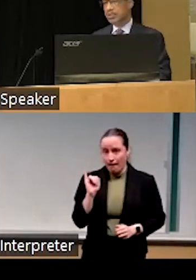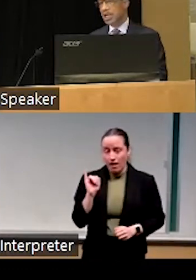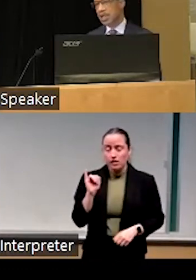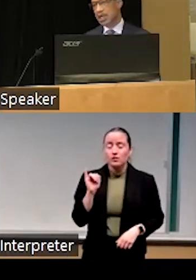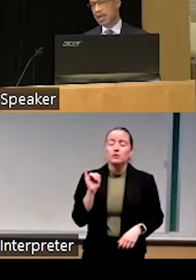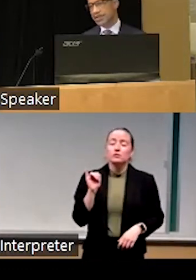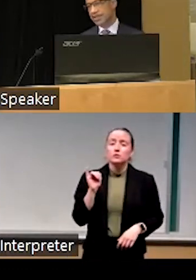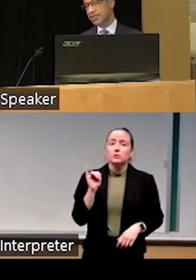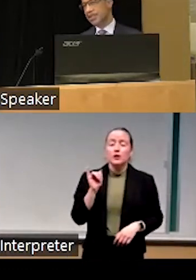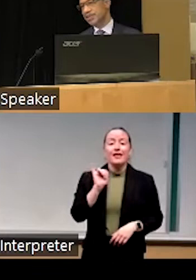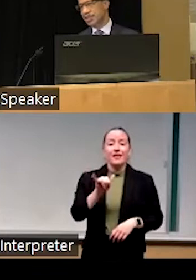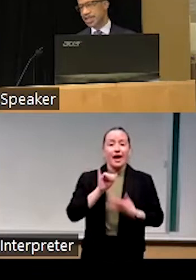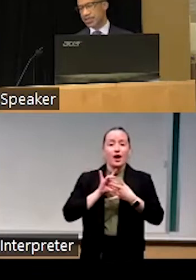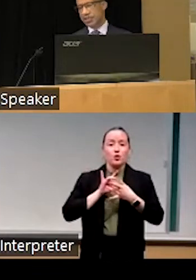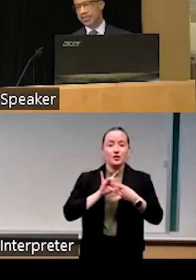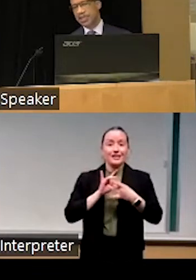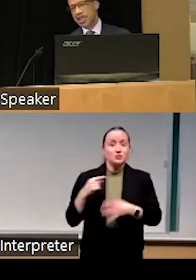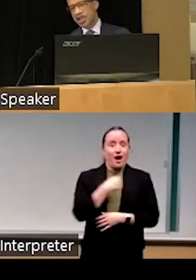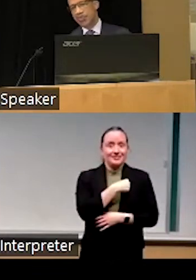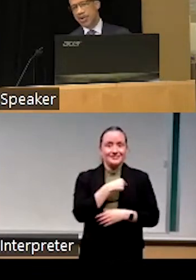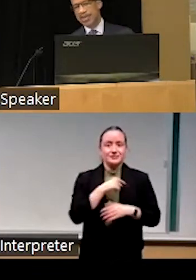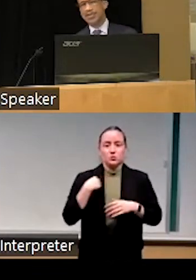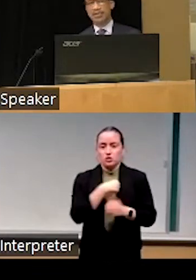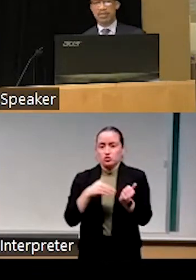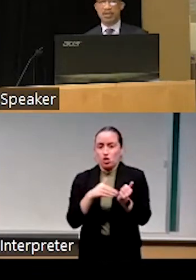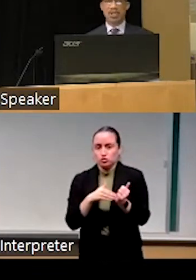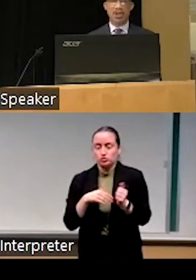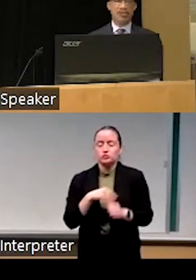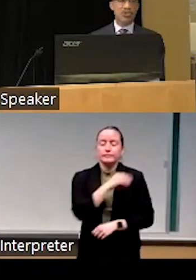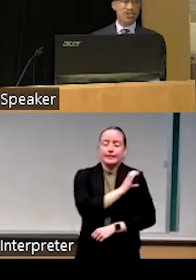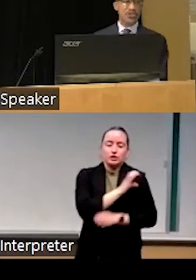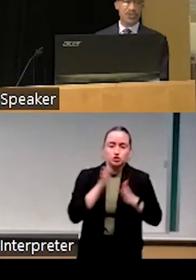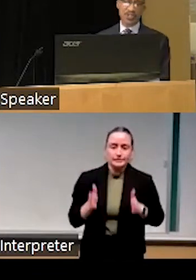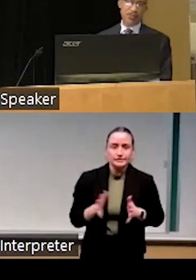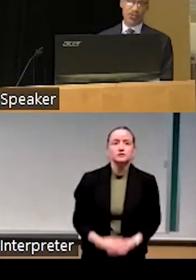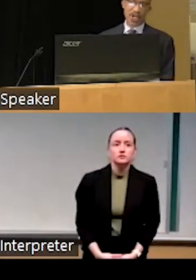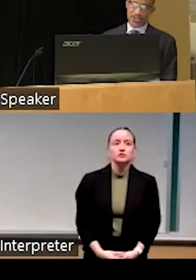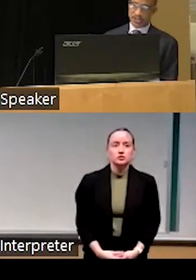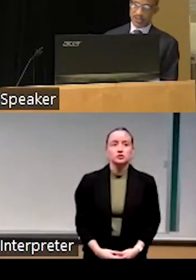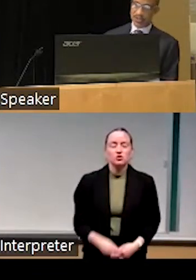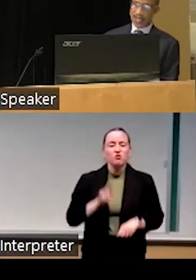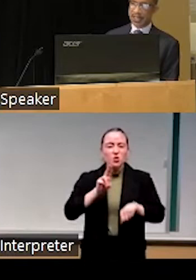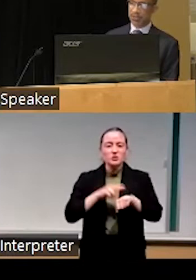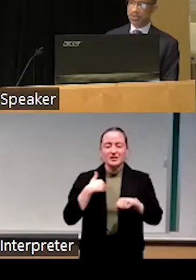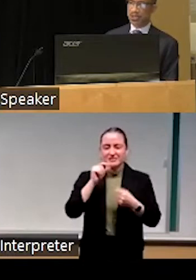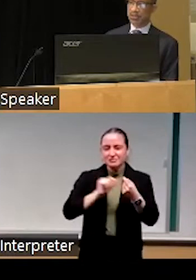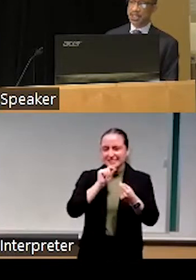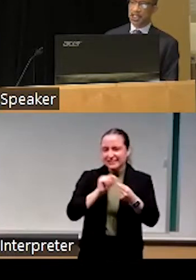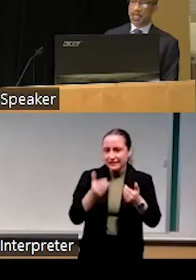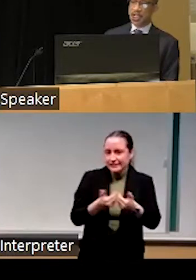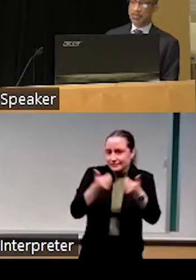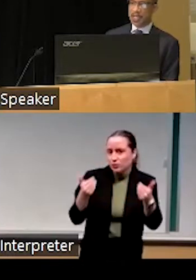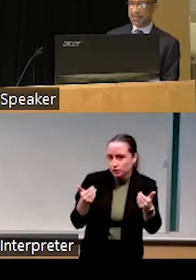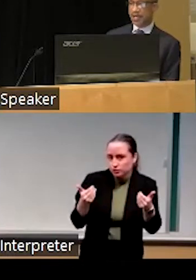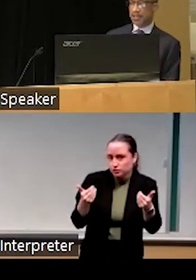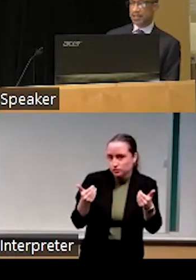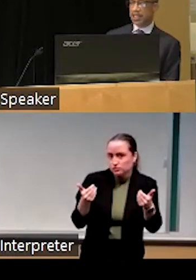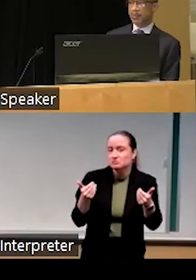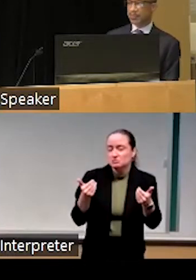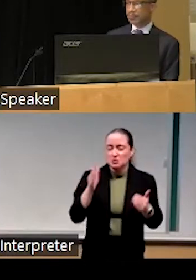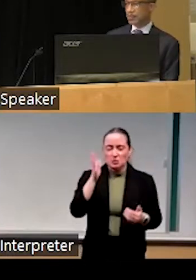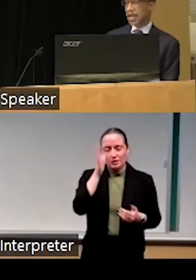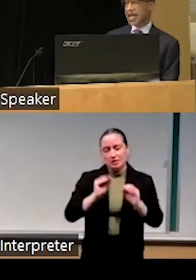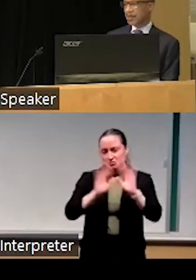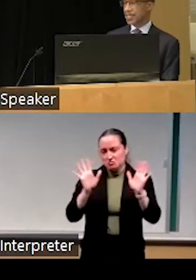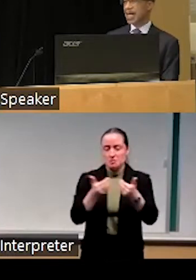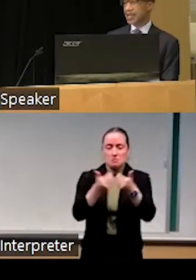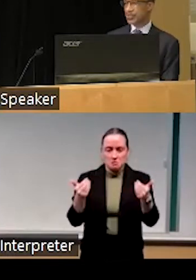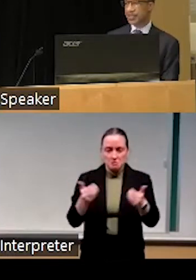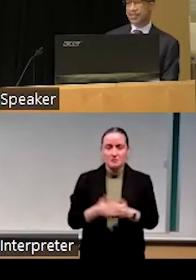us as as clinicians there is of course a certain separation that will be there I am a psychiatrist